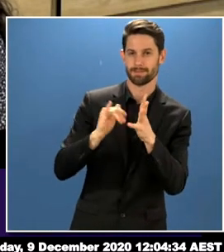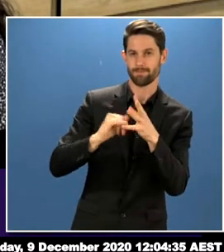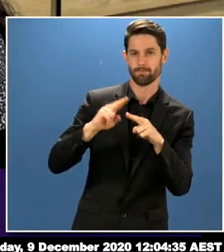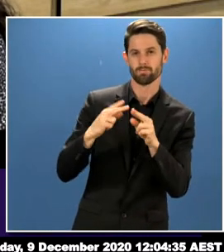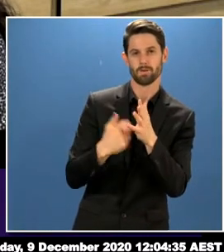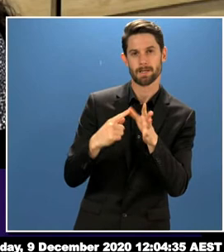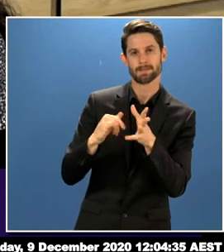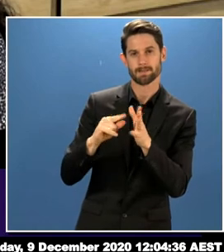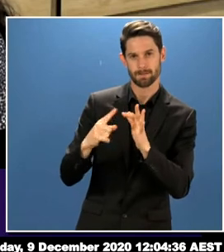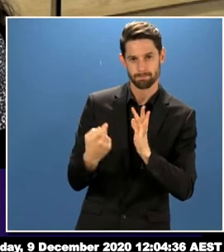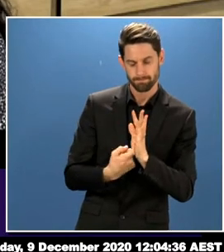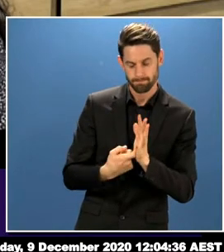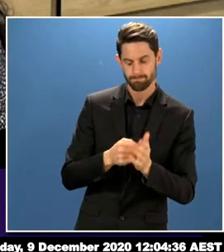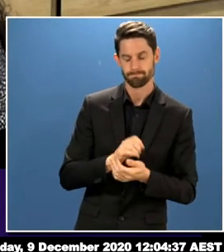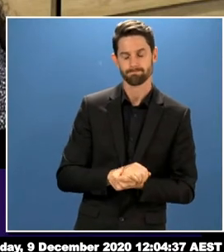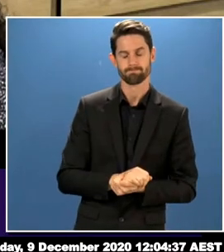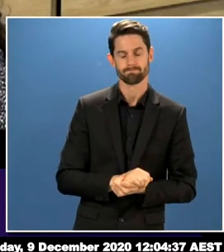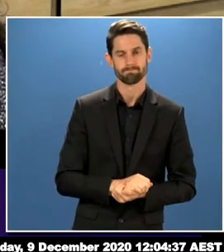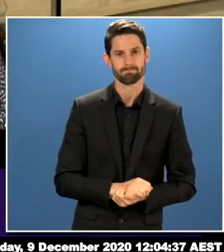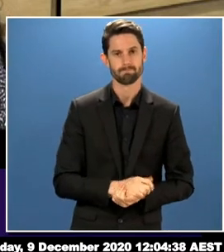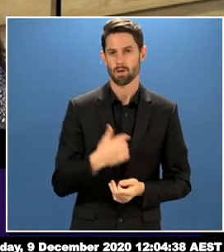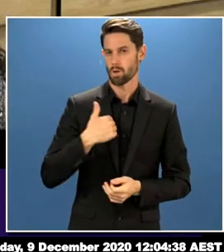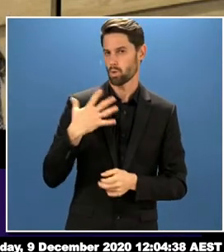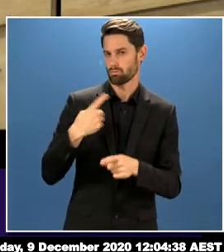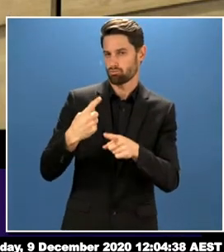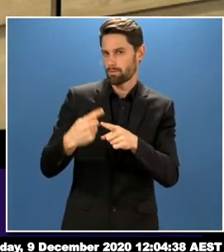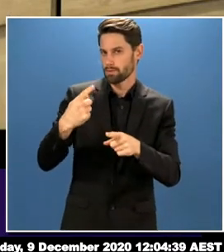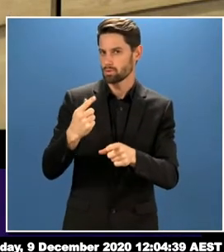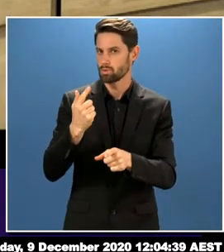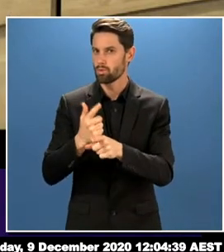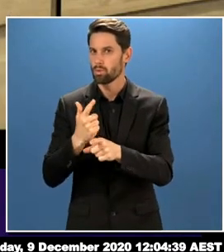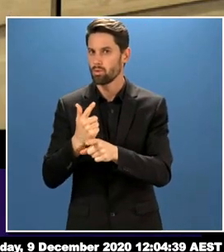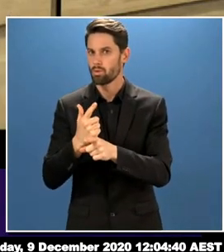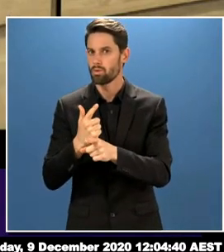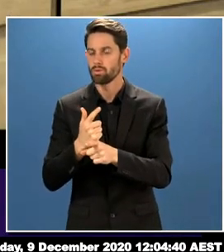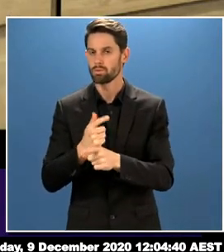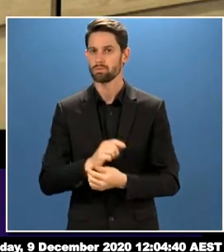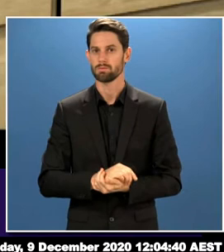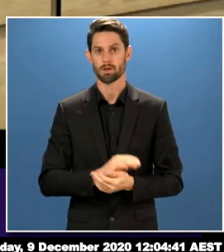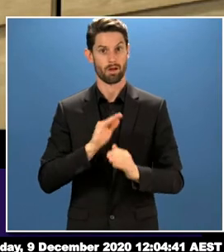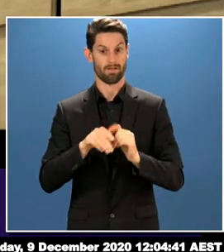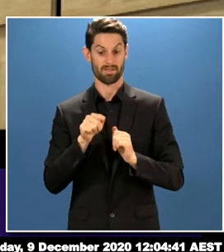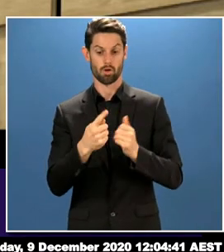I would just like to quickly touch on that point of opportunity